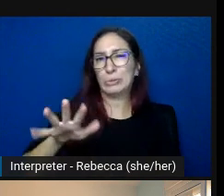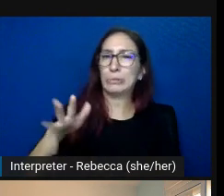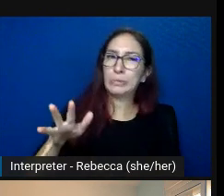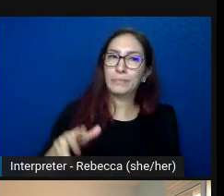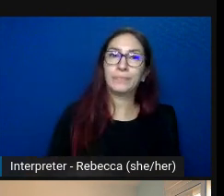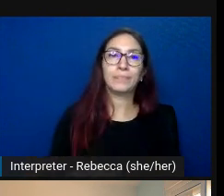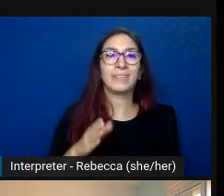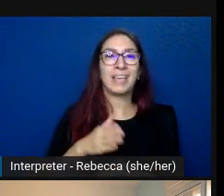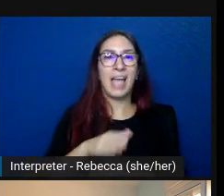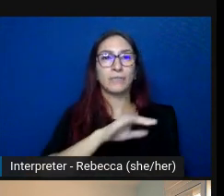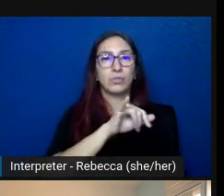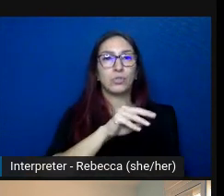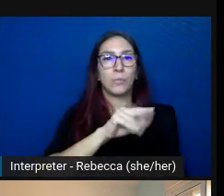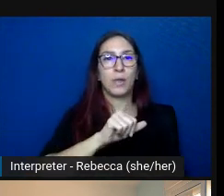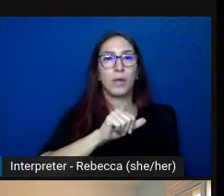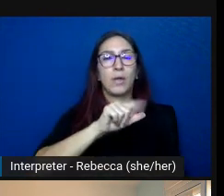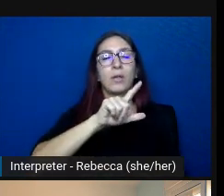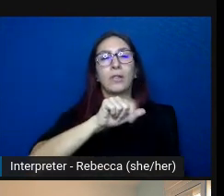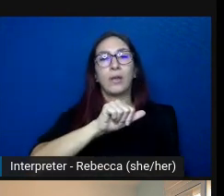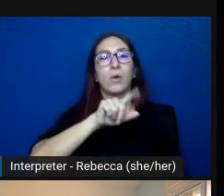After Joomla 1.5, we got Joomla 2.5 and Joomla 3,